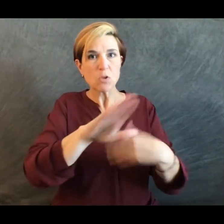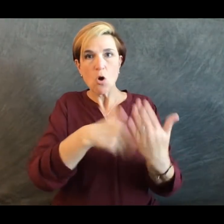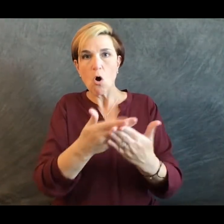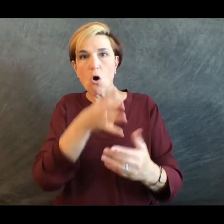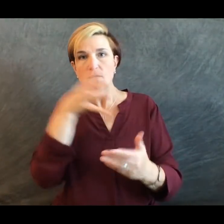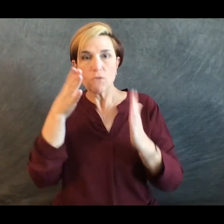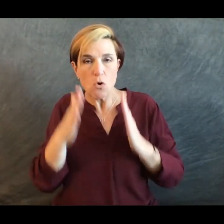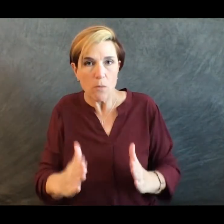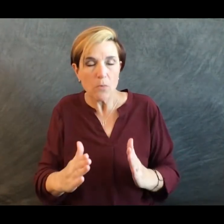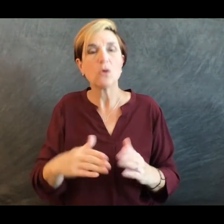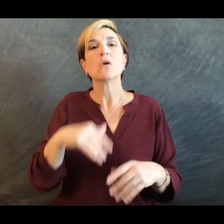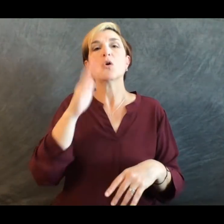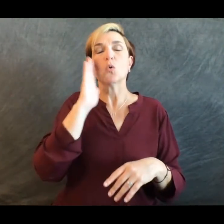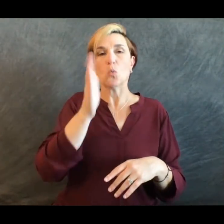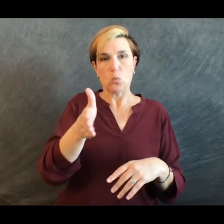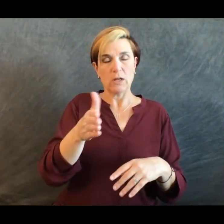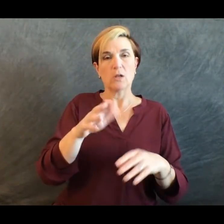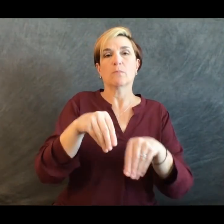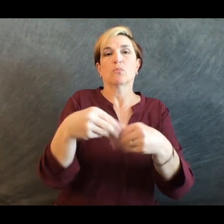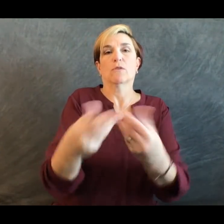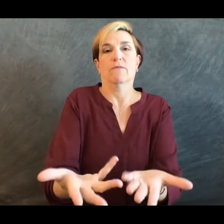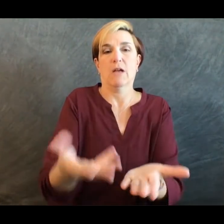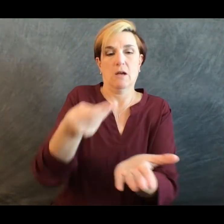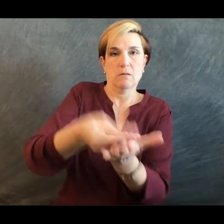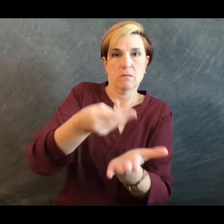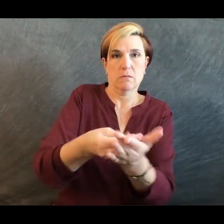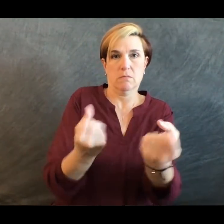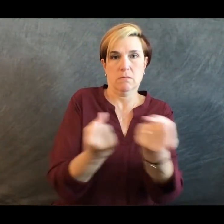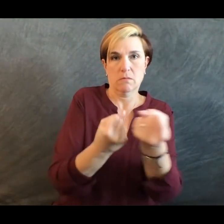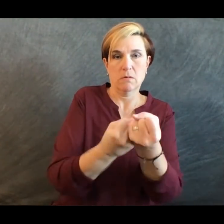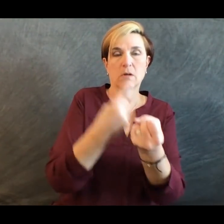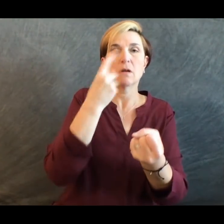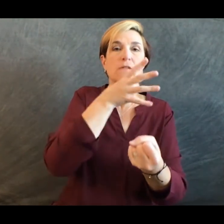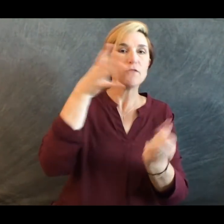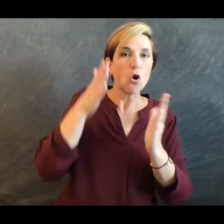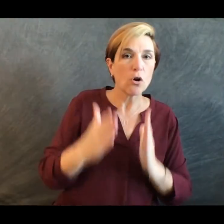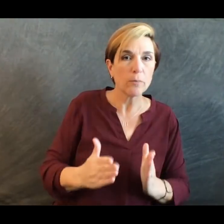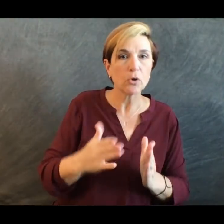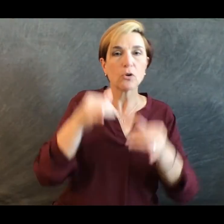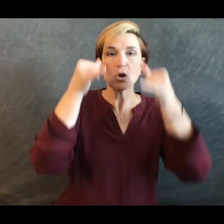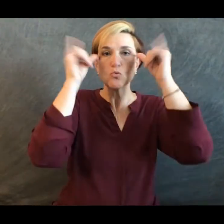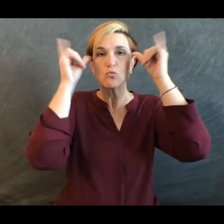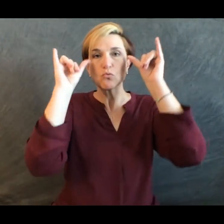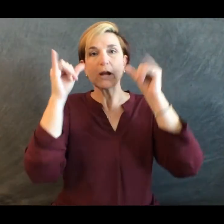relief for farmers ranchers and producers impacted by the corona virus